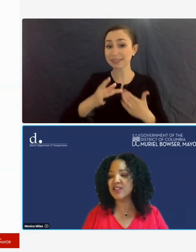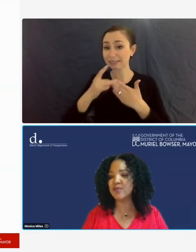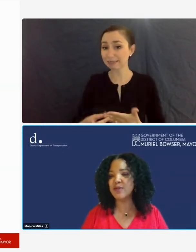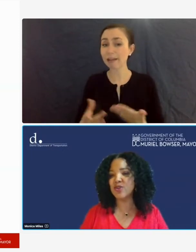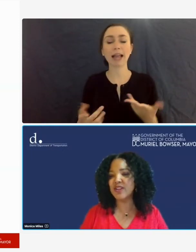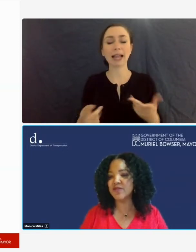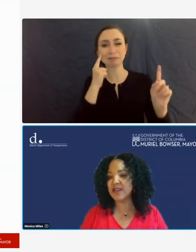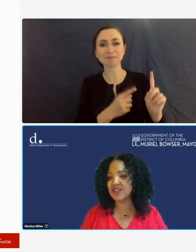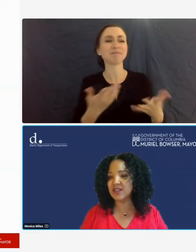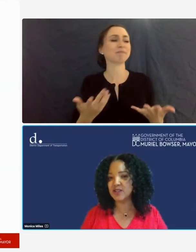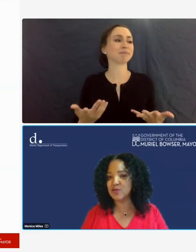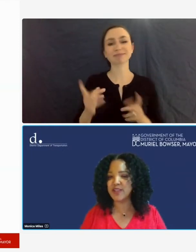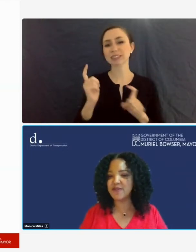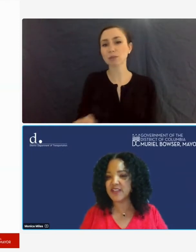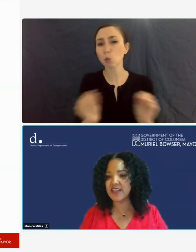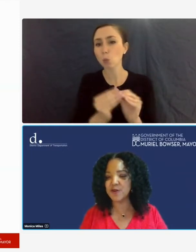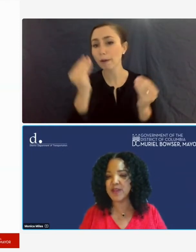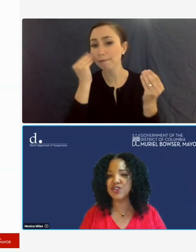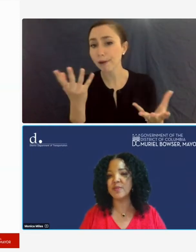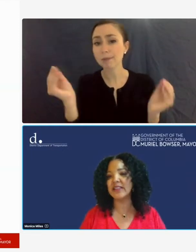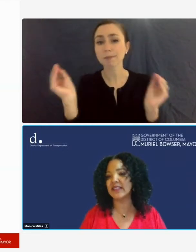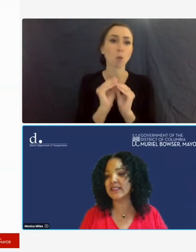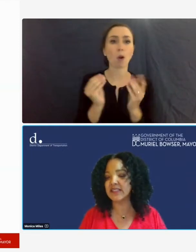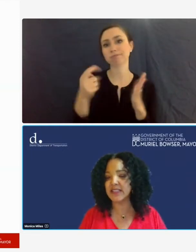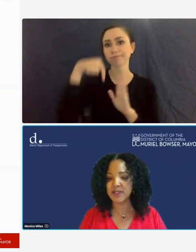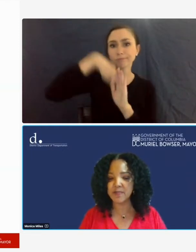bit more information a little more beefy information about this the subject matter